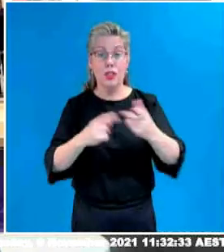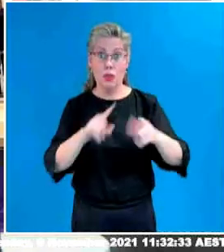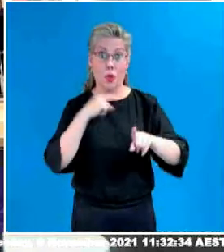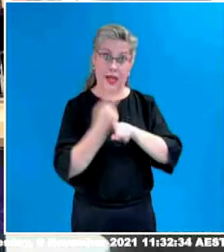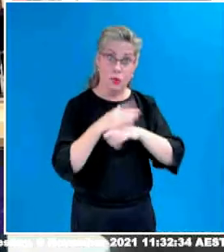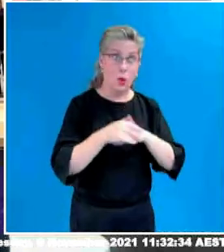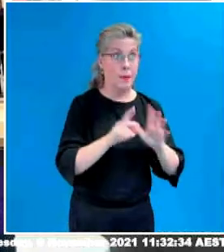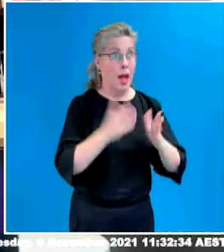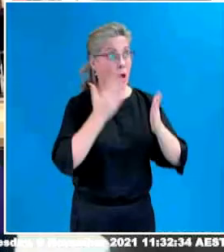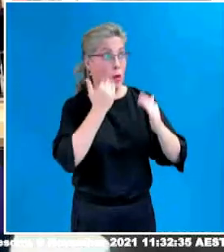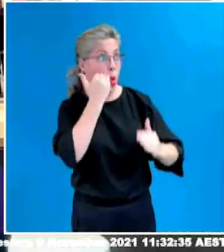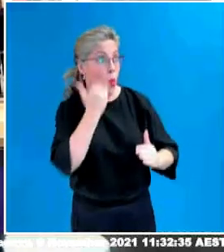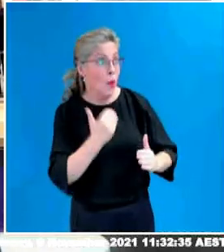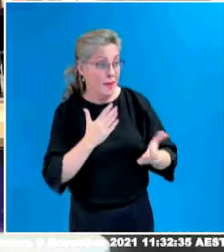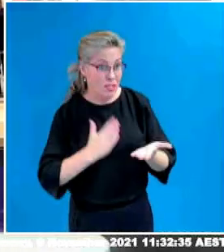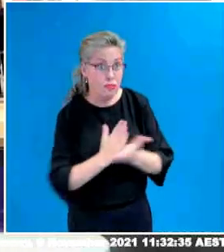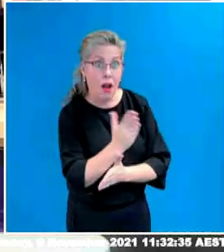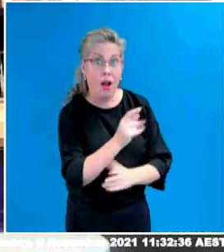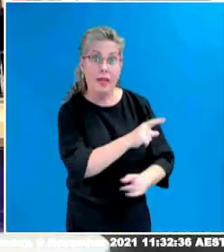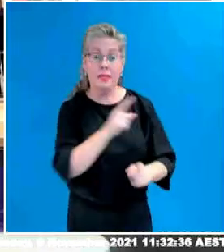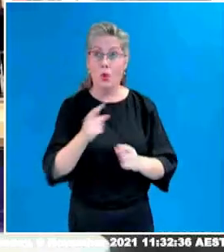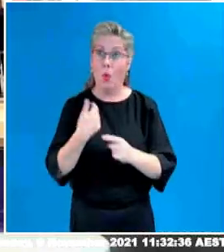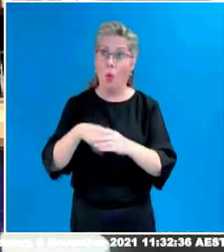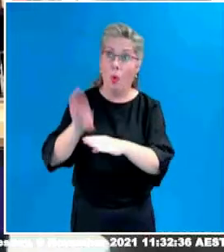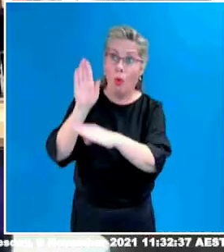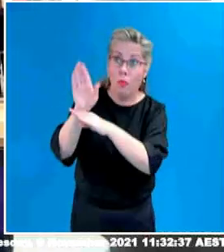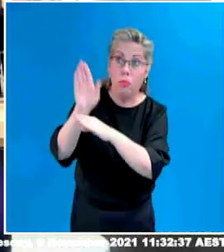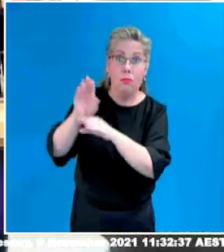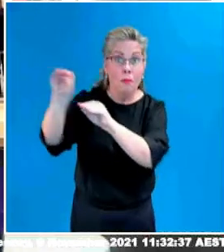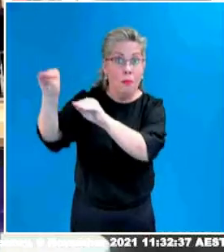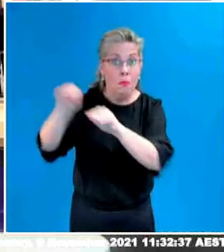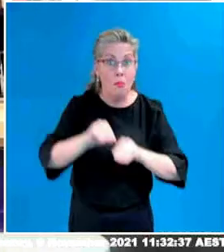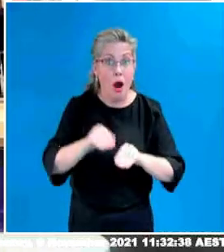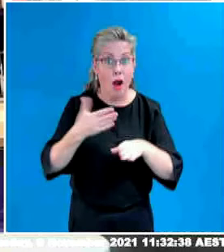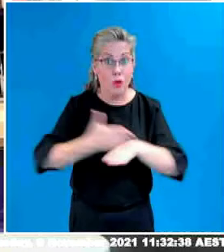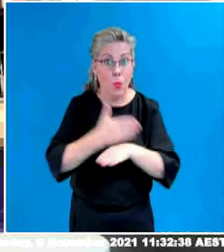The UN has often taken quite a siloed approach to this.